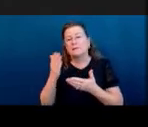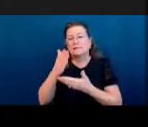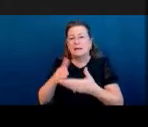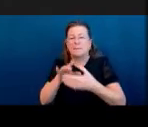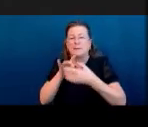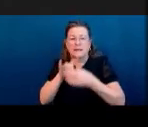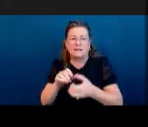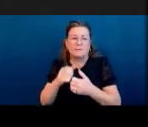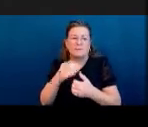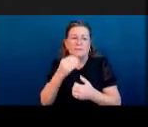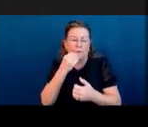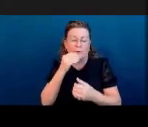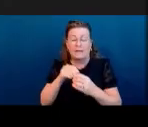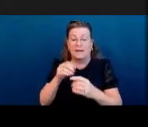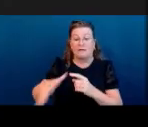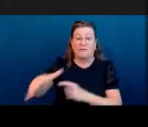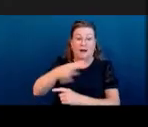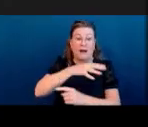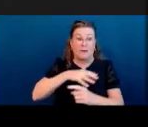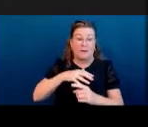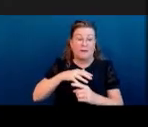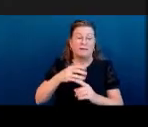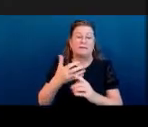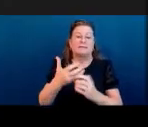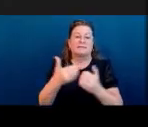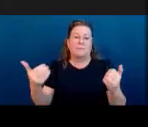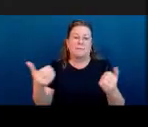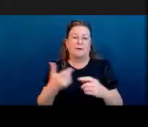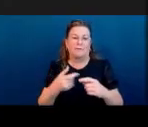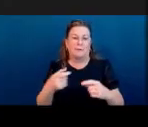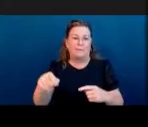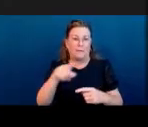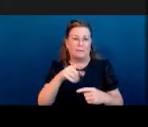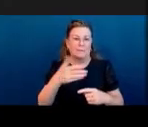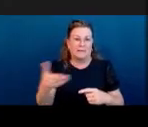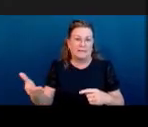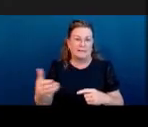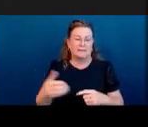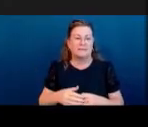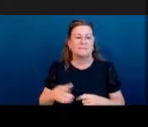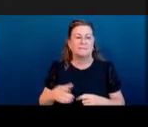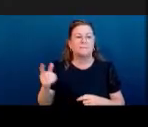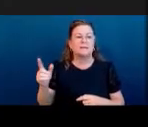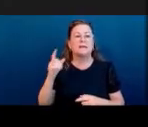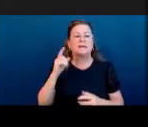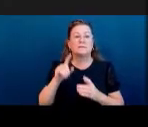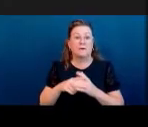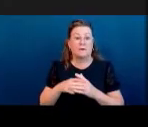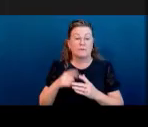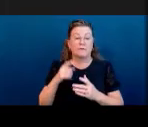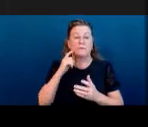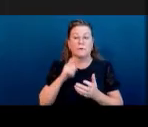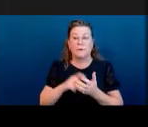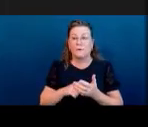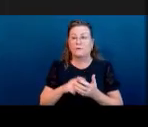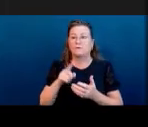an environment where he was separated from them, and he started to notice those appliances in his own kitchen,